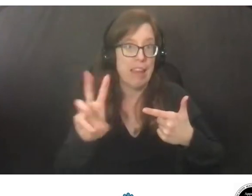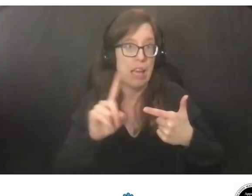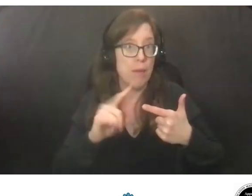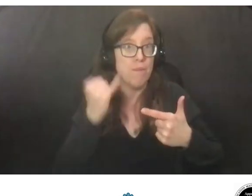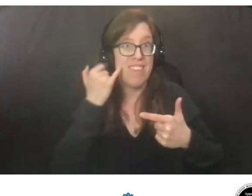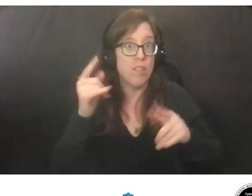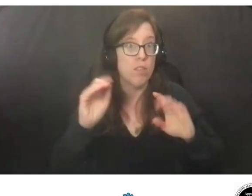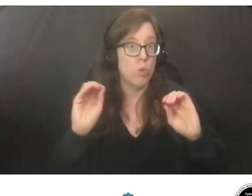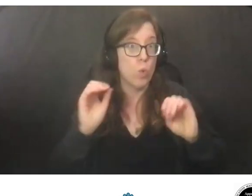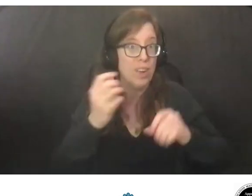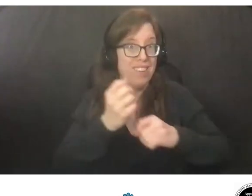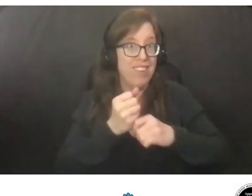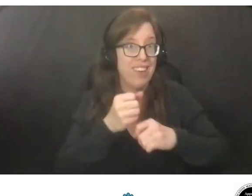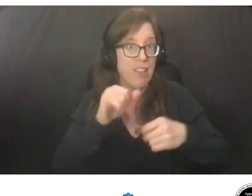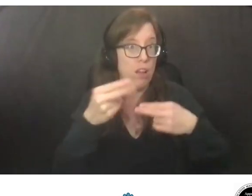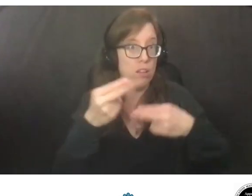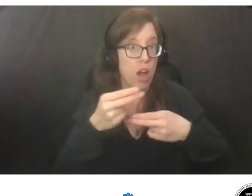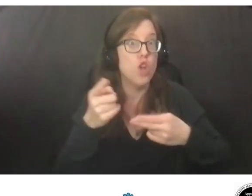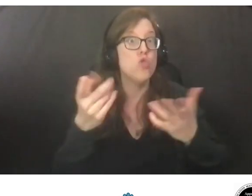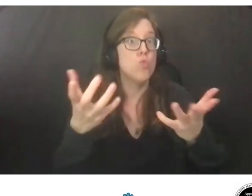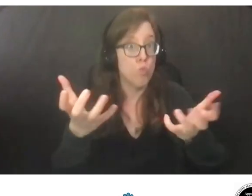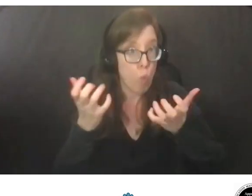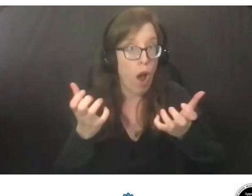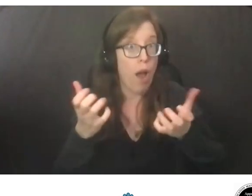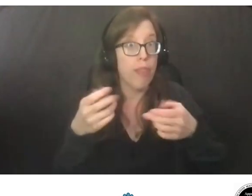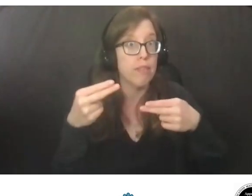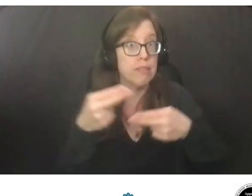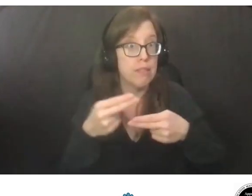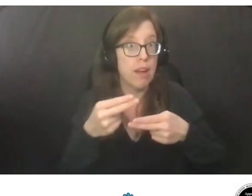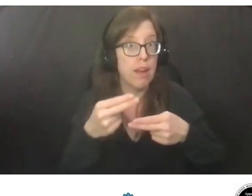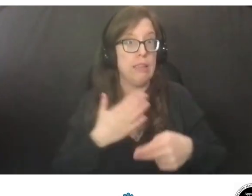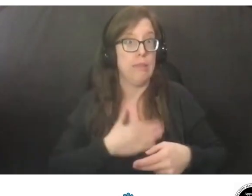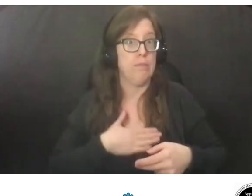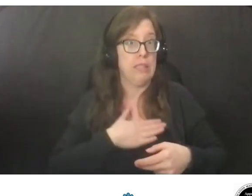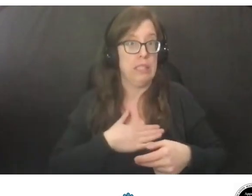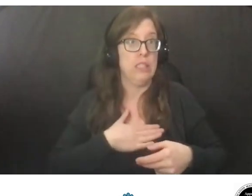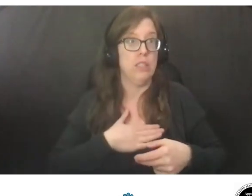But if you did not get a copy of the slides, and you would like them, please feel free